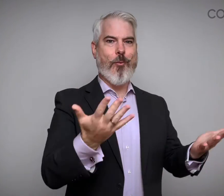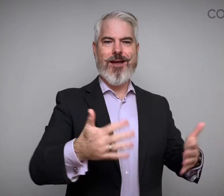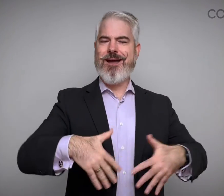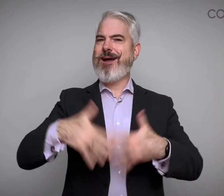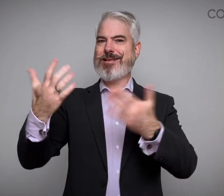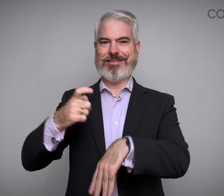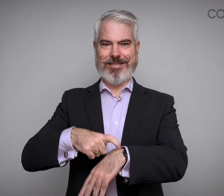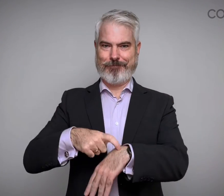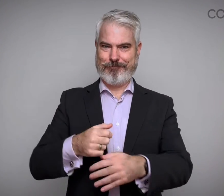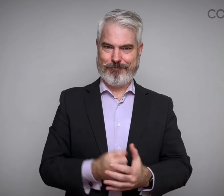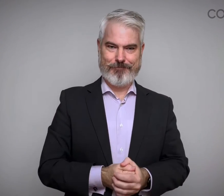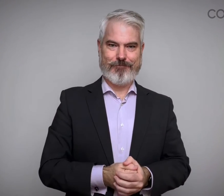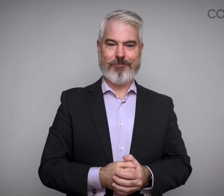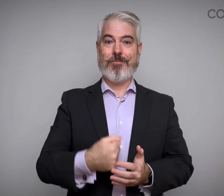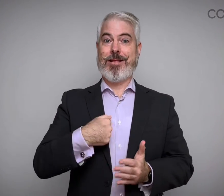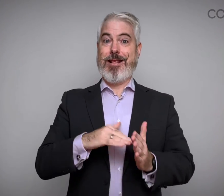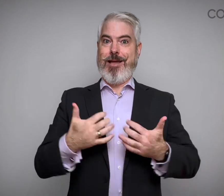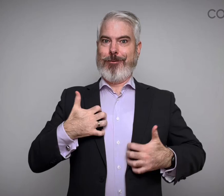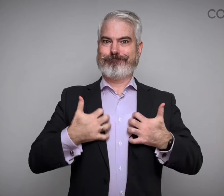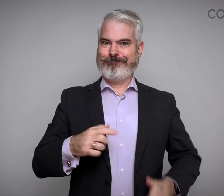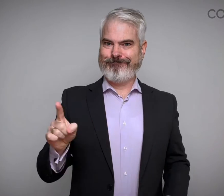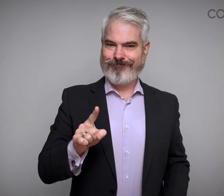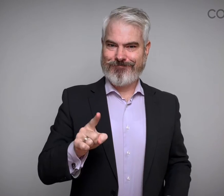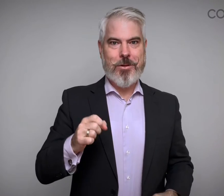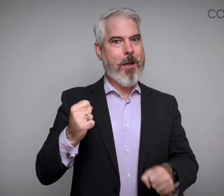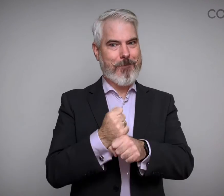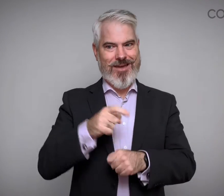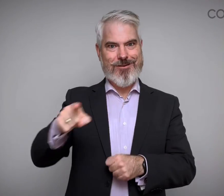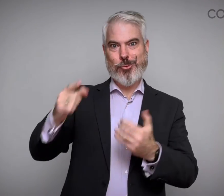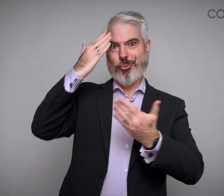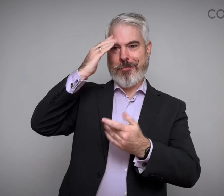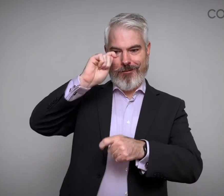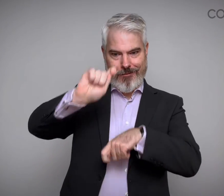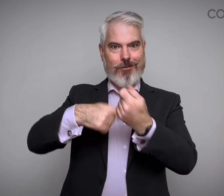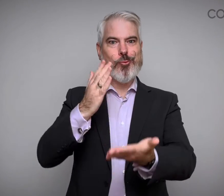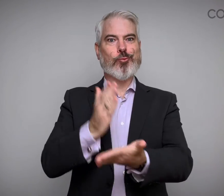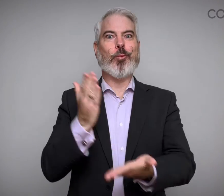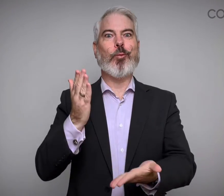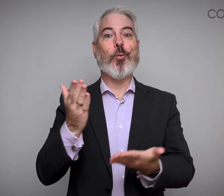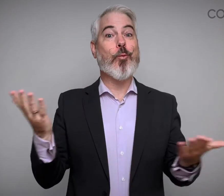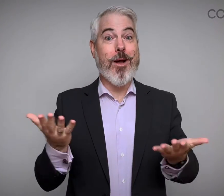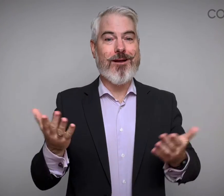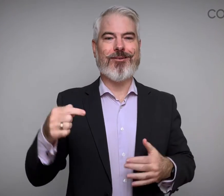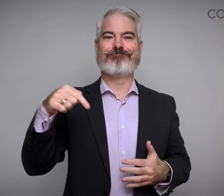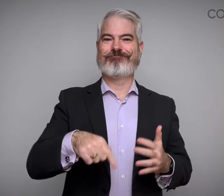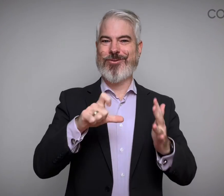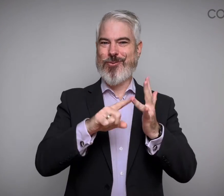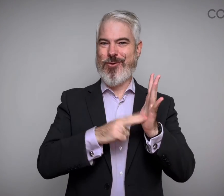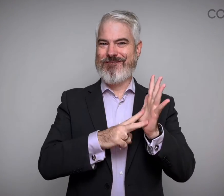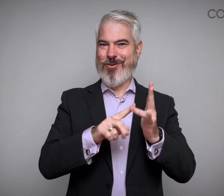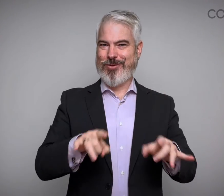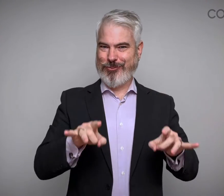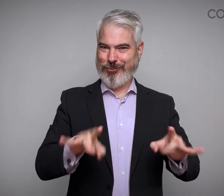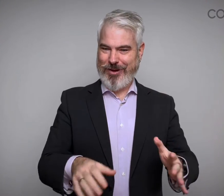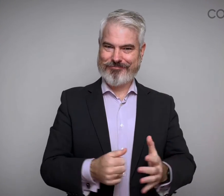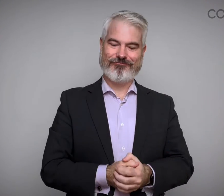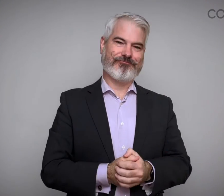to use when I needed to communicate with others. I’m excited to make this dream a reality with Convo Australia.